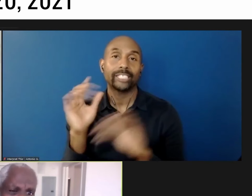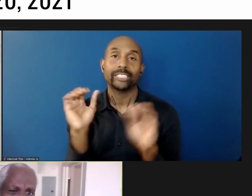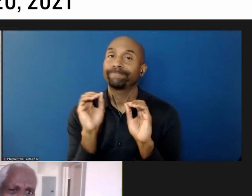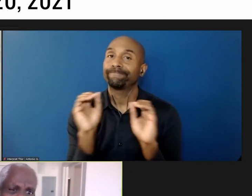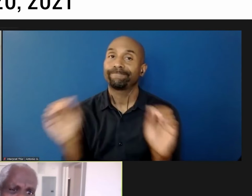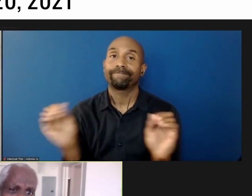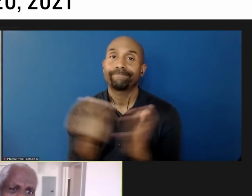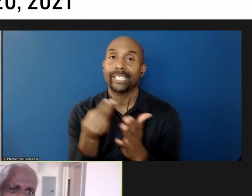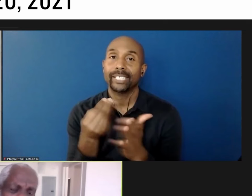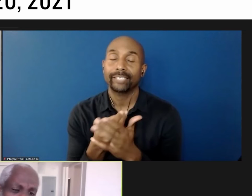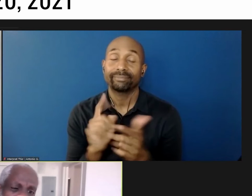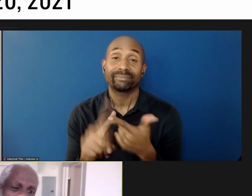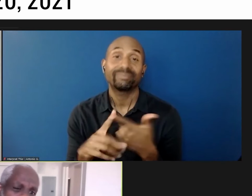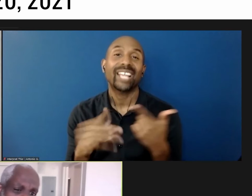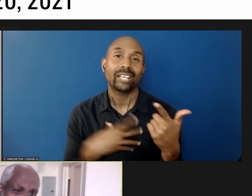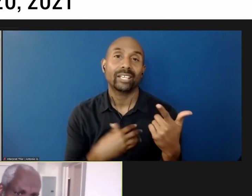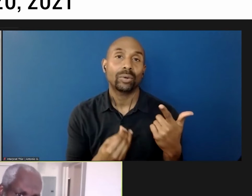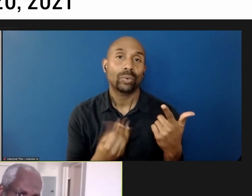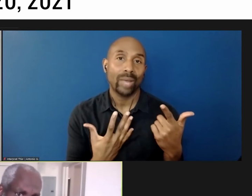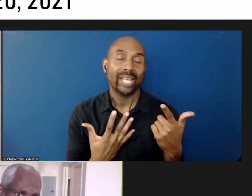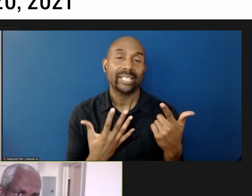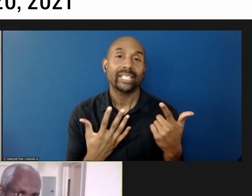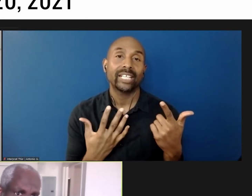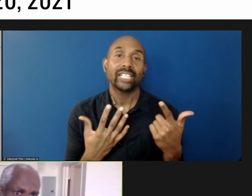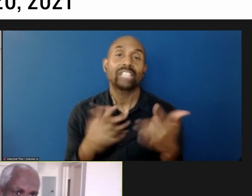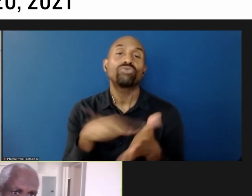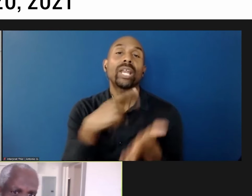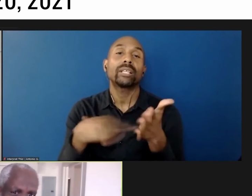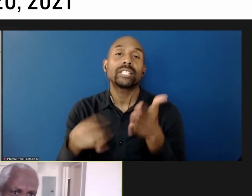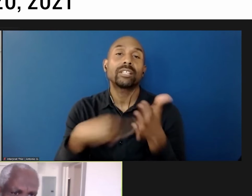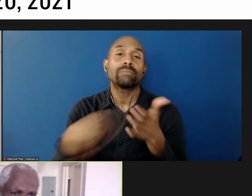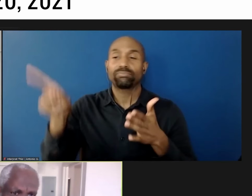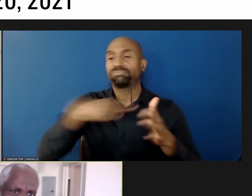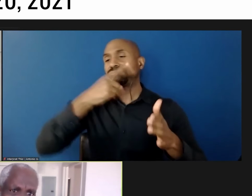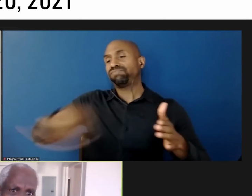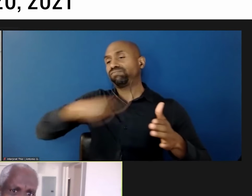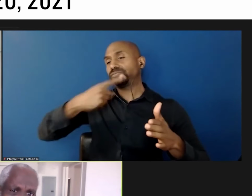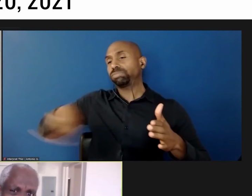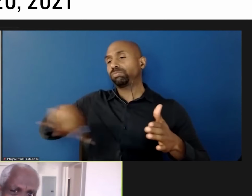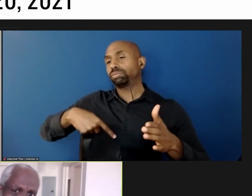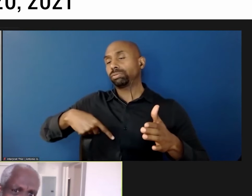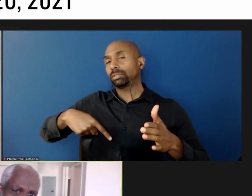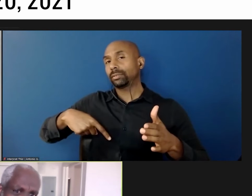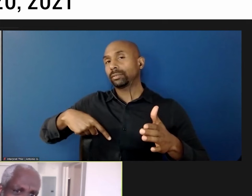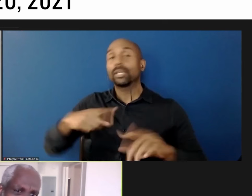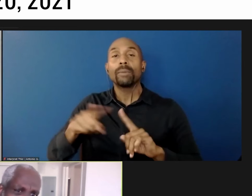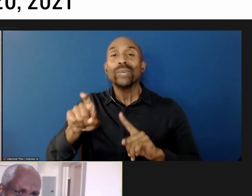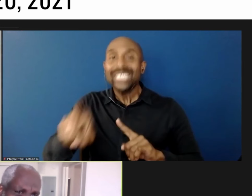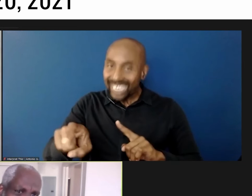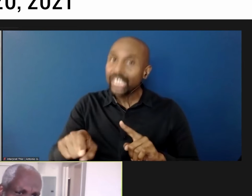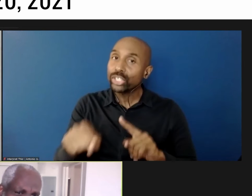to tell these stories, to tell these stories about these movements that started out that